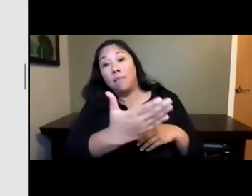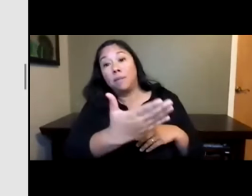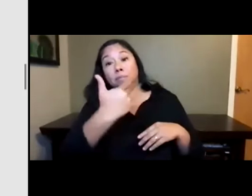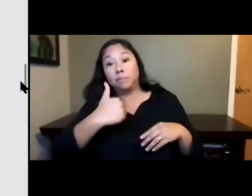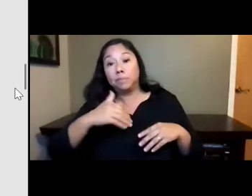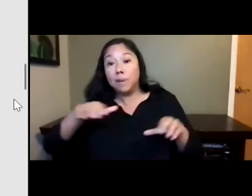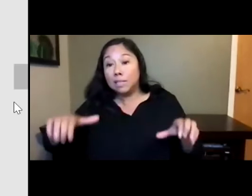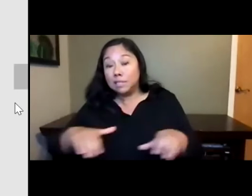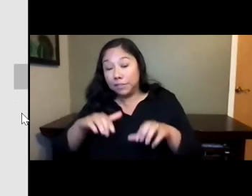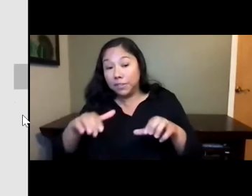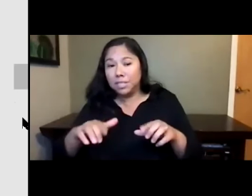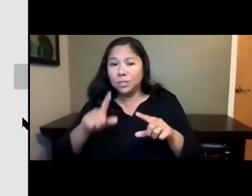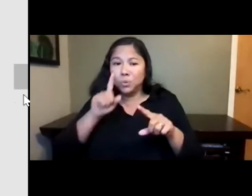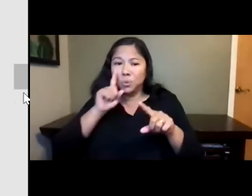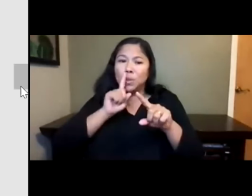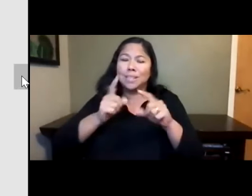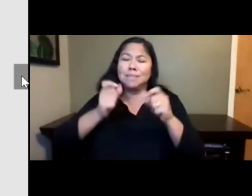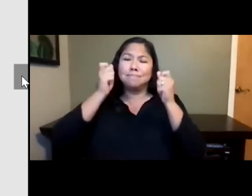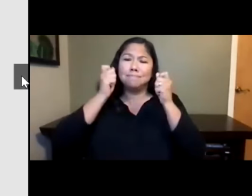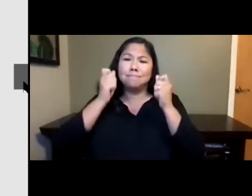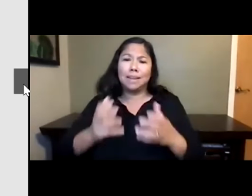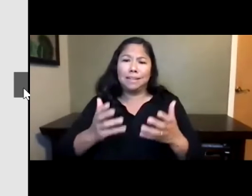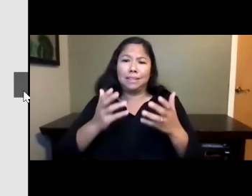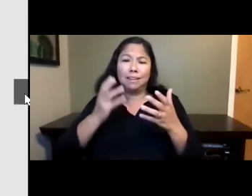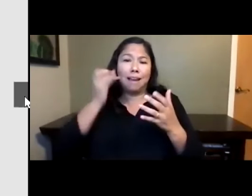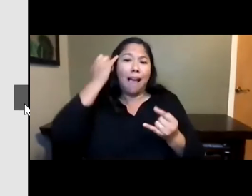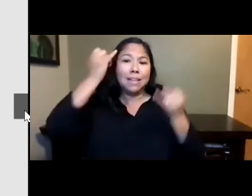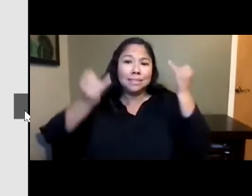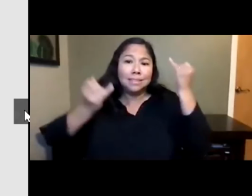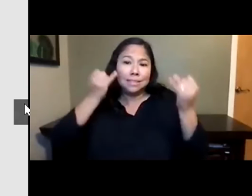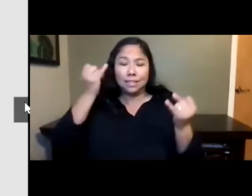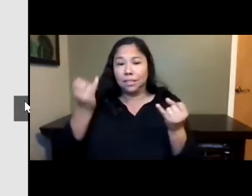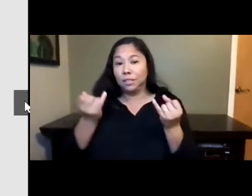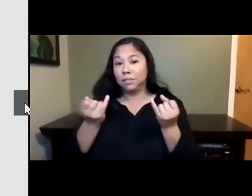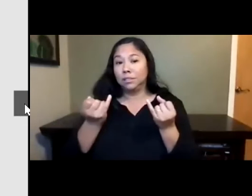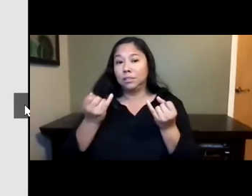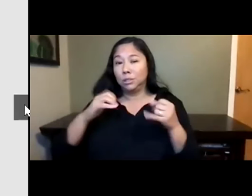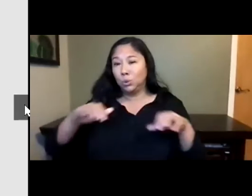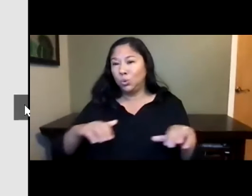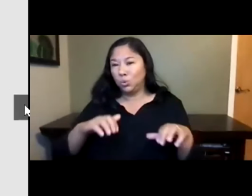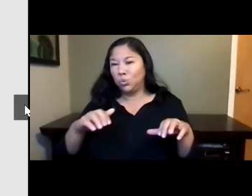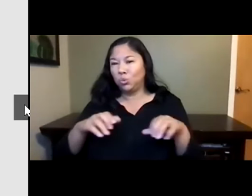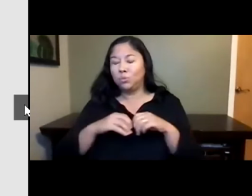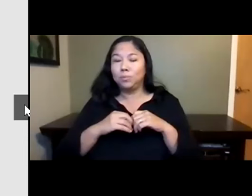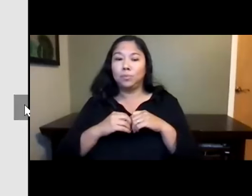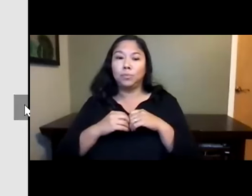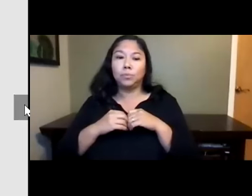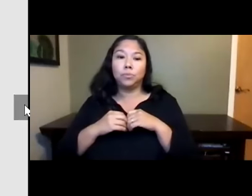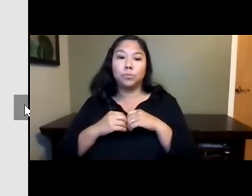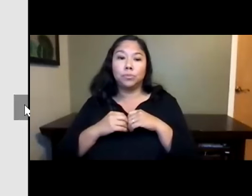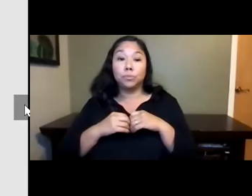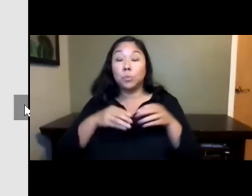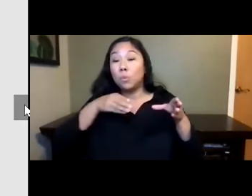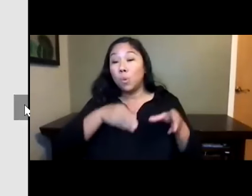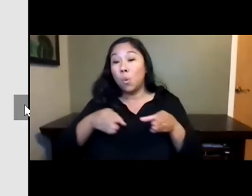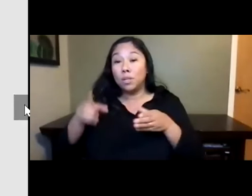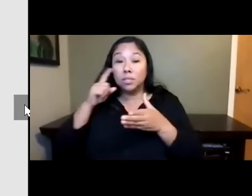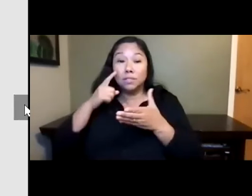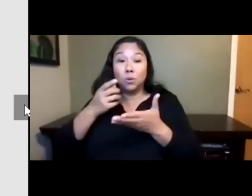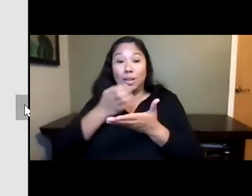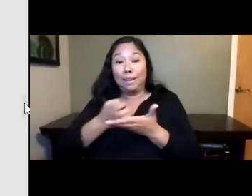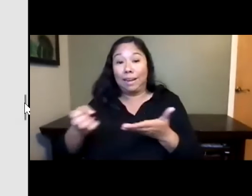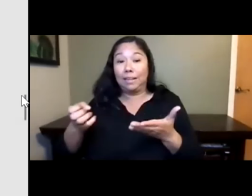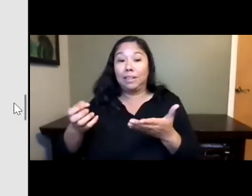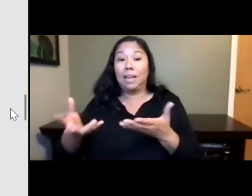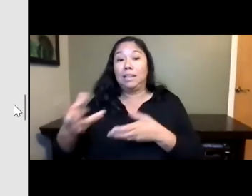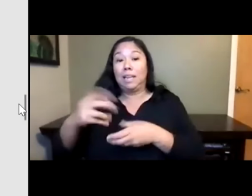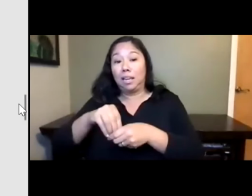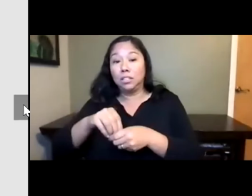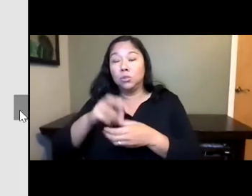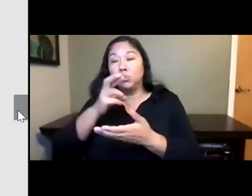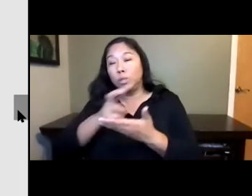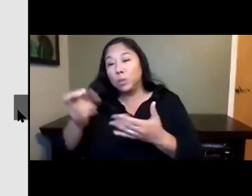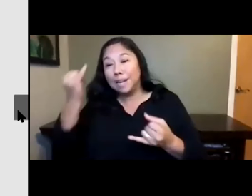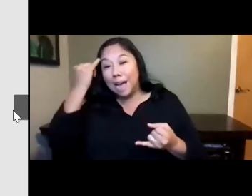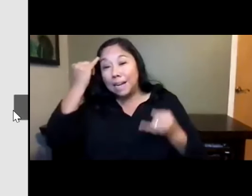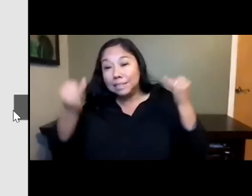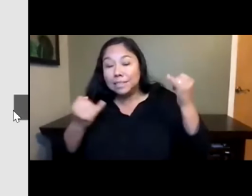There are ways to engage, resources and ideas, so they have a list of